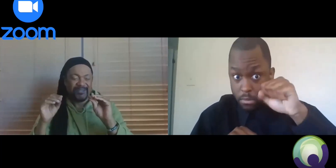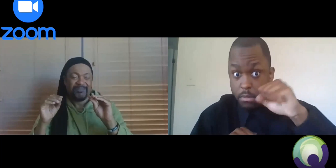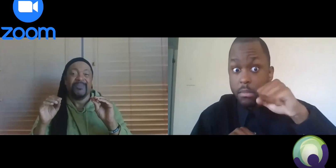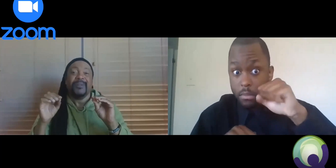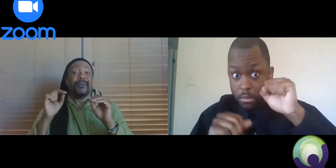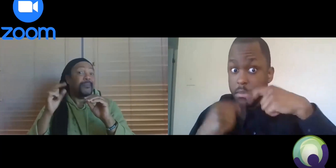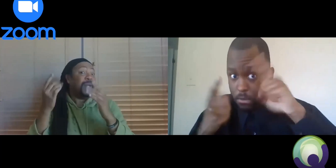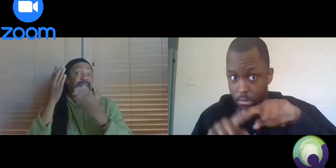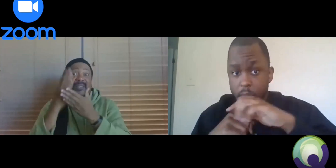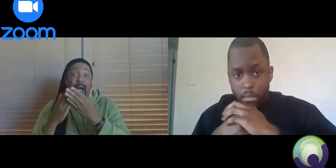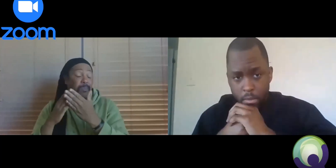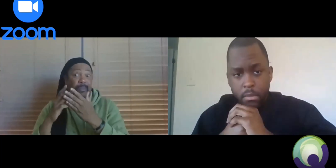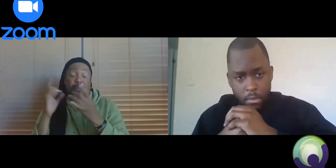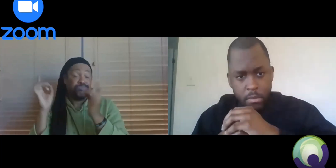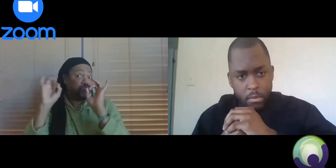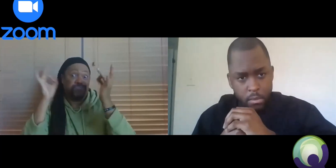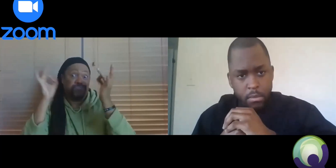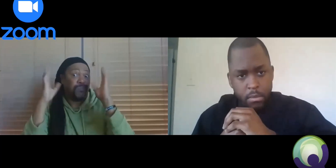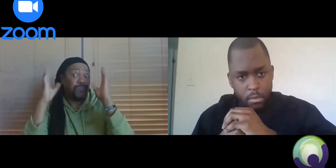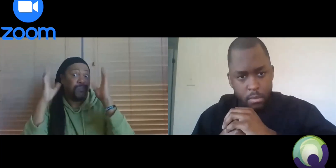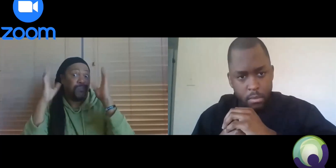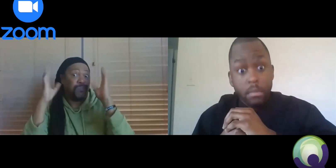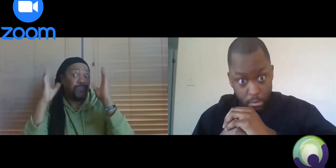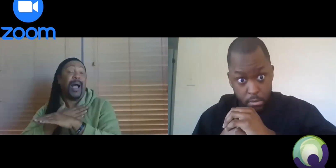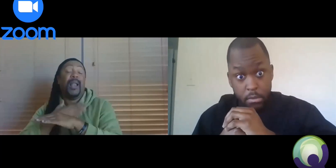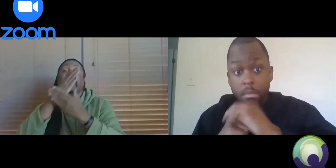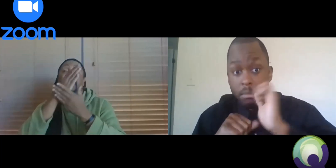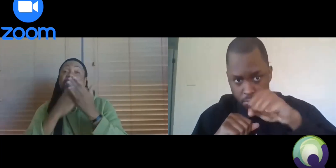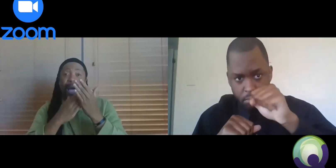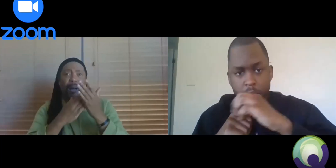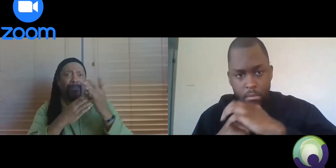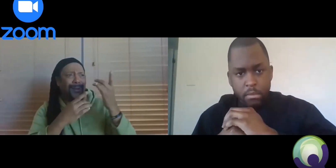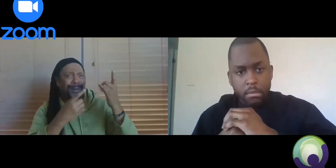Jonathan: Yes, I agree. Fred: Some are stories of traumatic experiences,